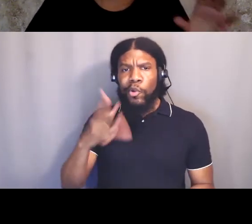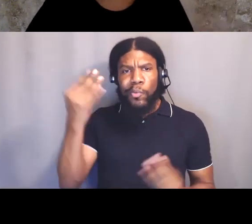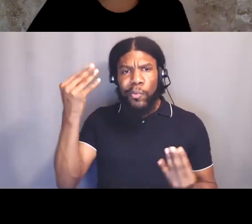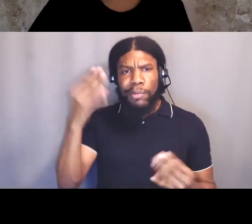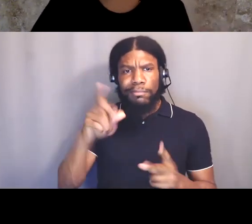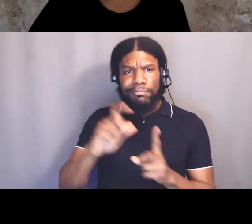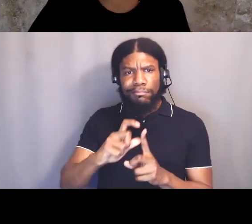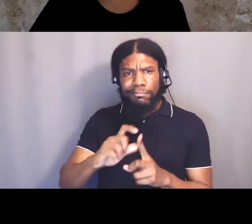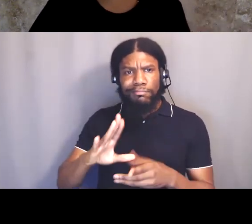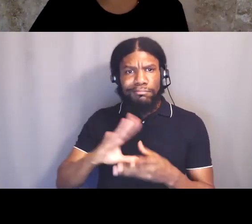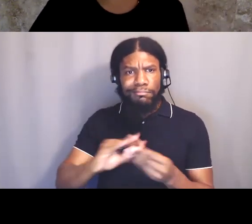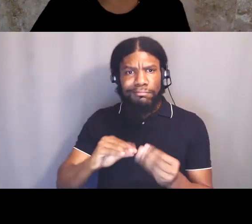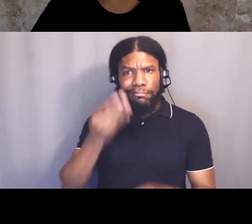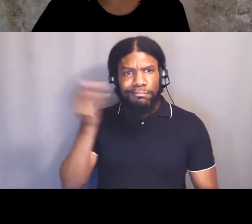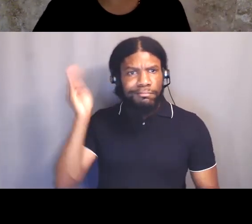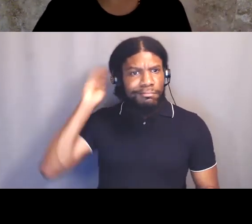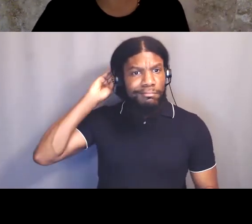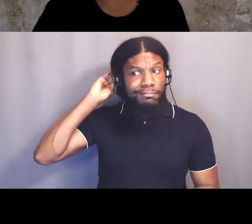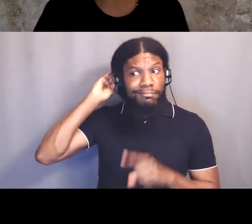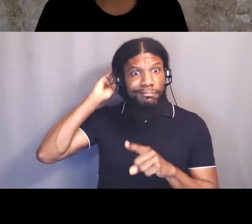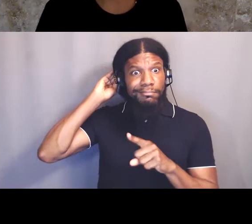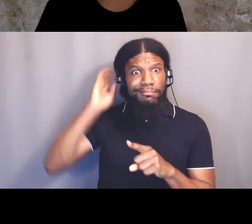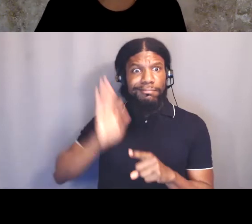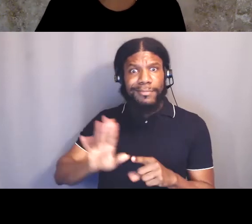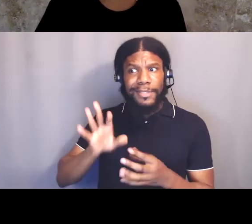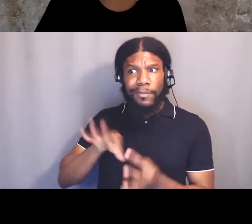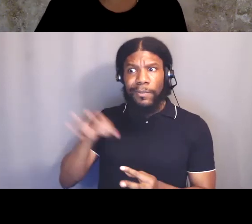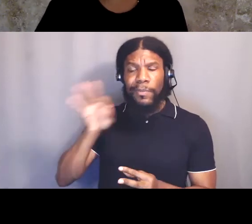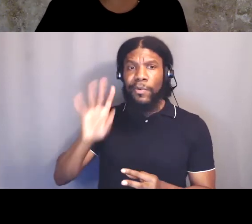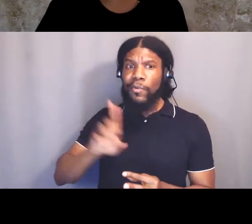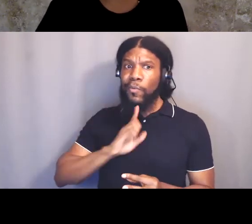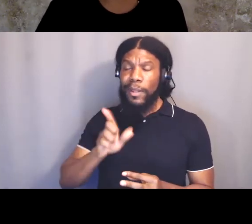George Floyd's spirit has haunted her almost every day,